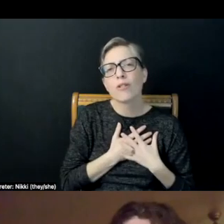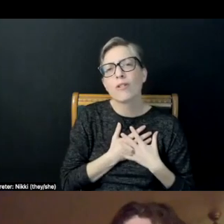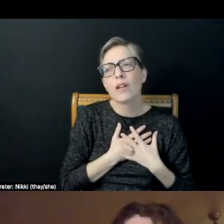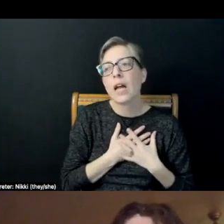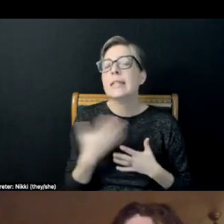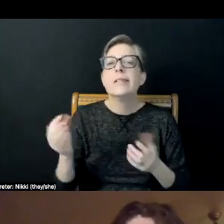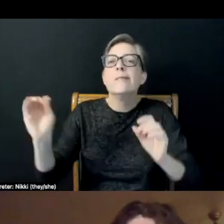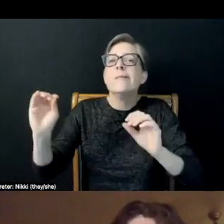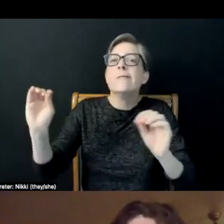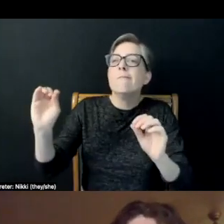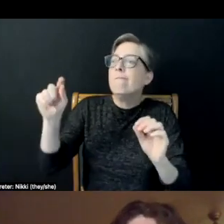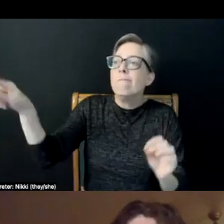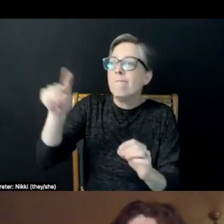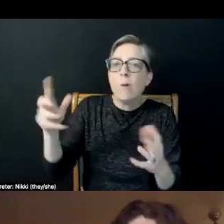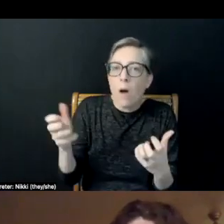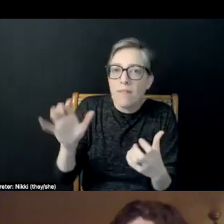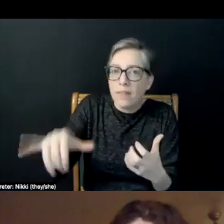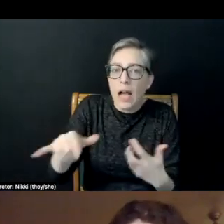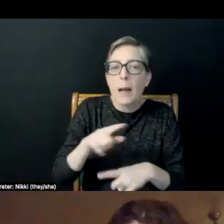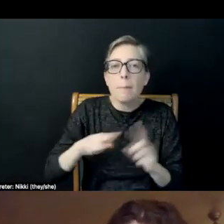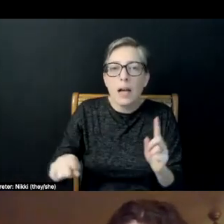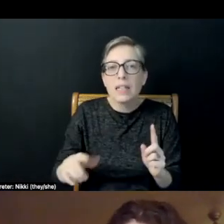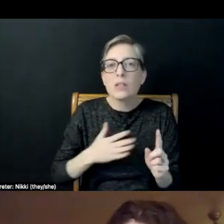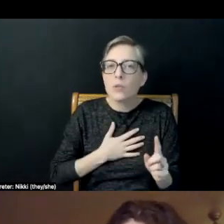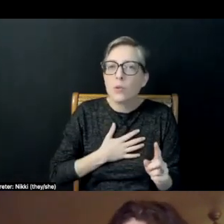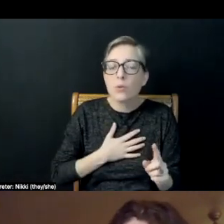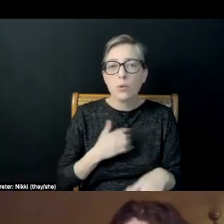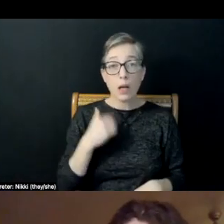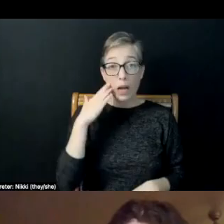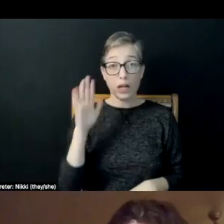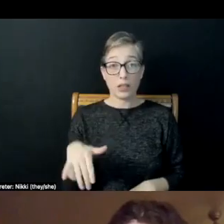I knew though that I could be seen as incapable even though I was not.